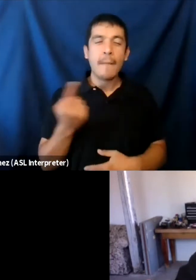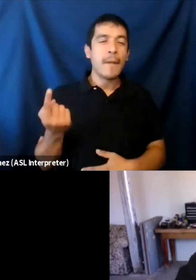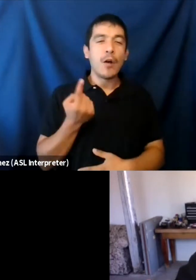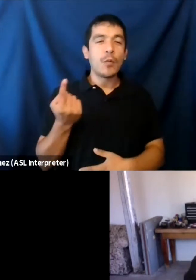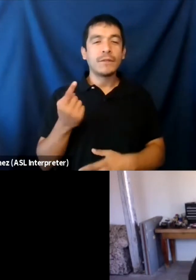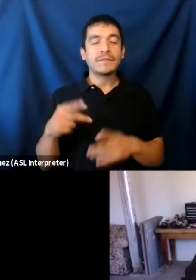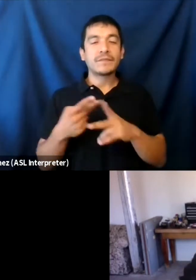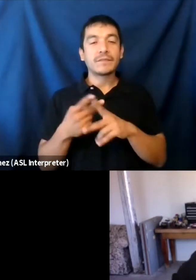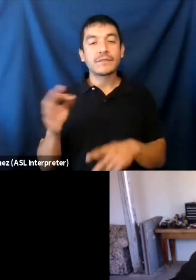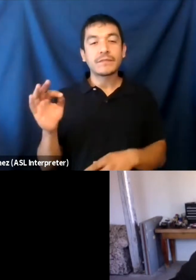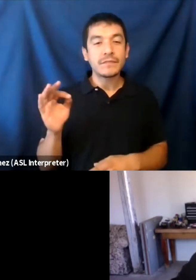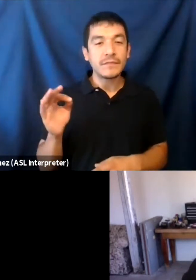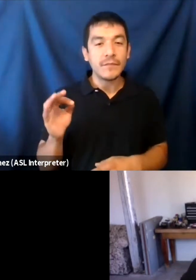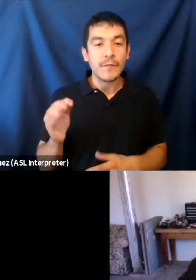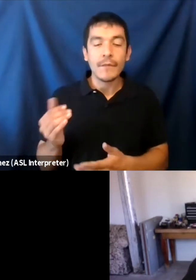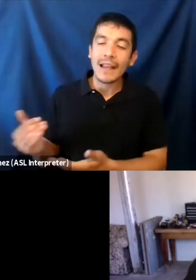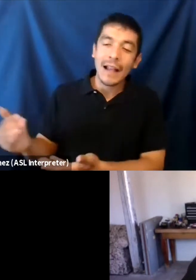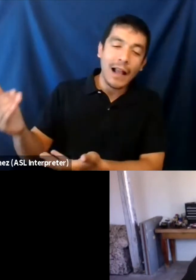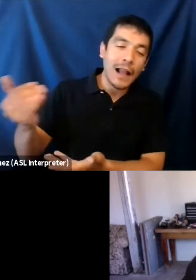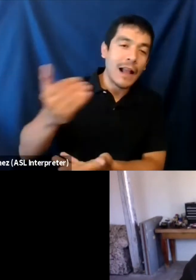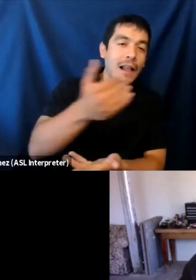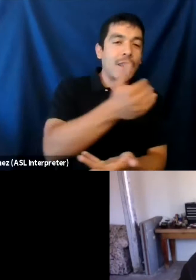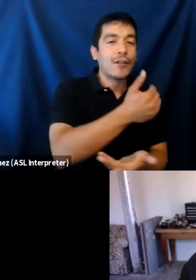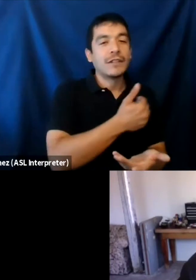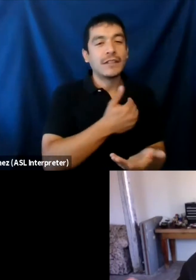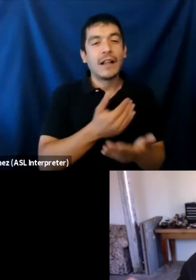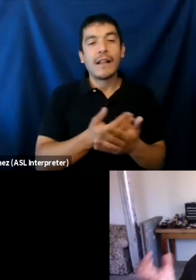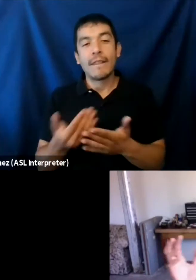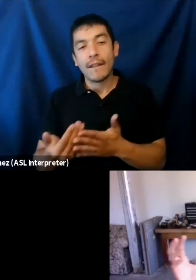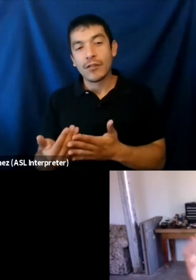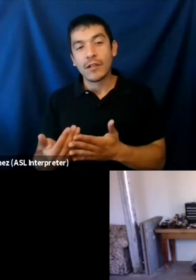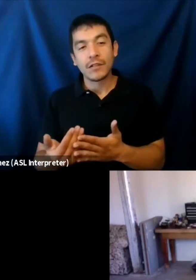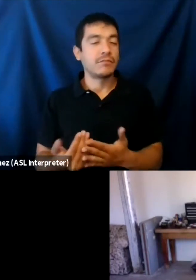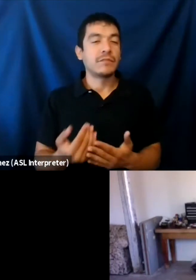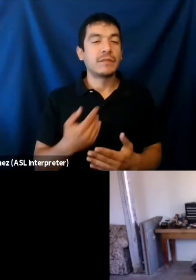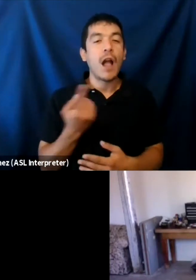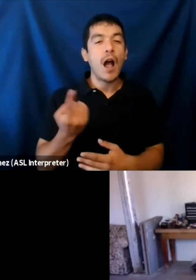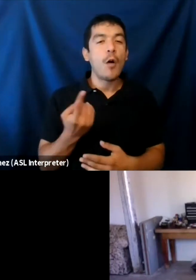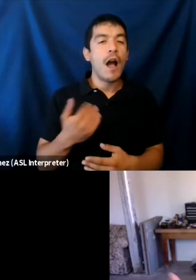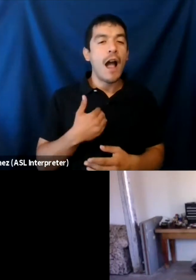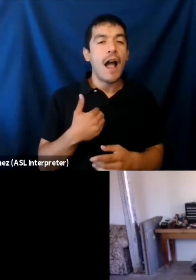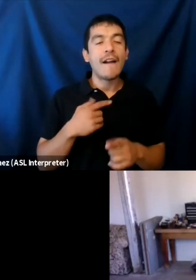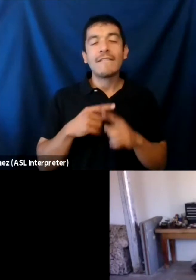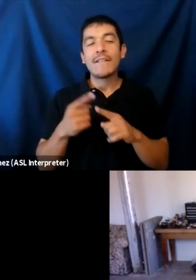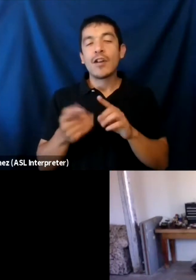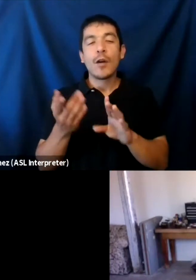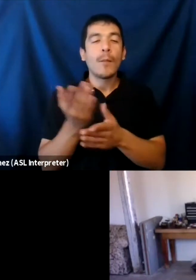just gathering things. I have like a bunch of bookmarks, I have a lot of notebooks